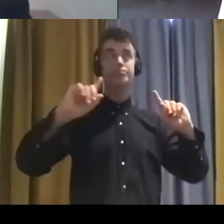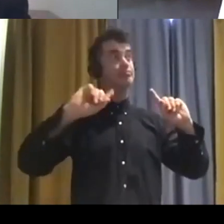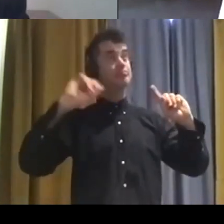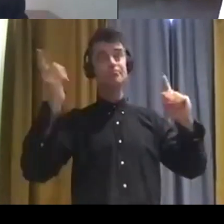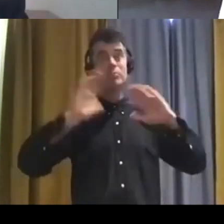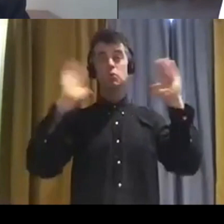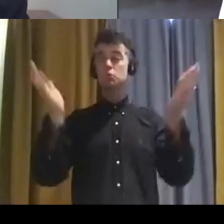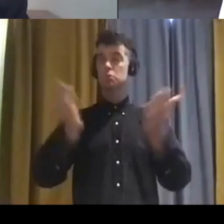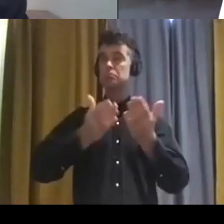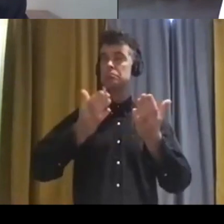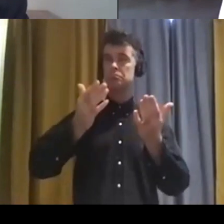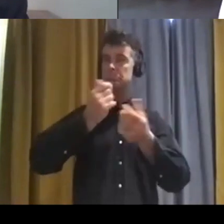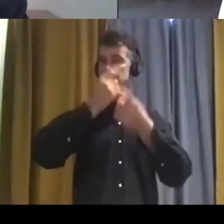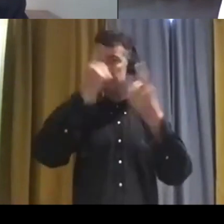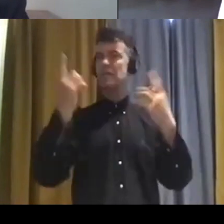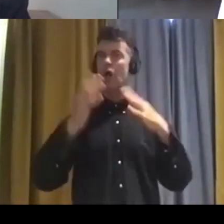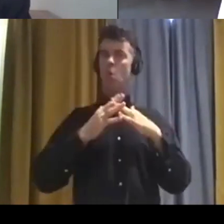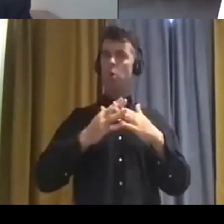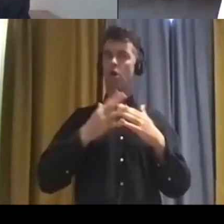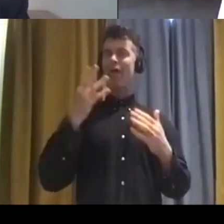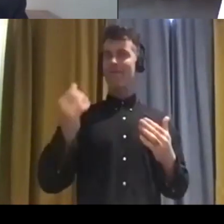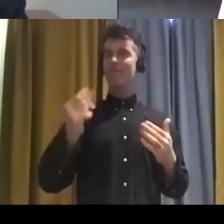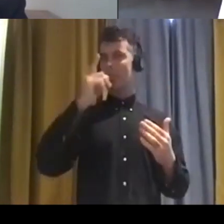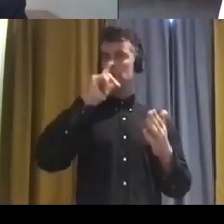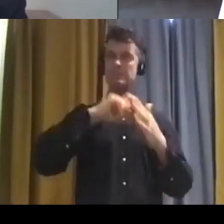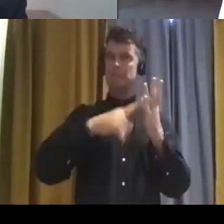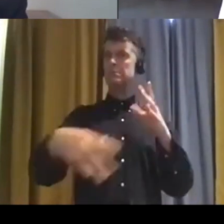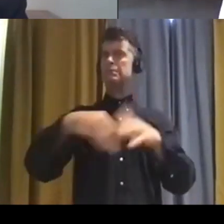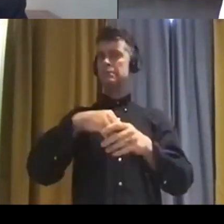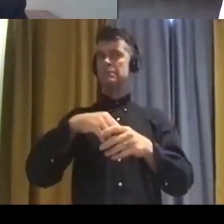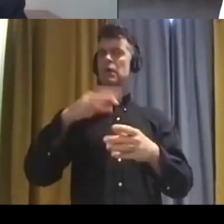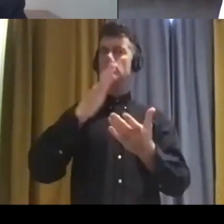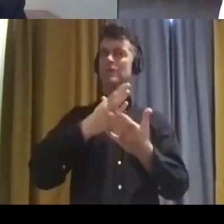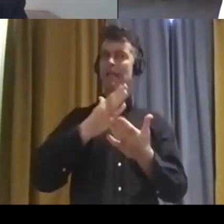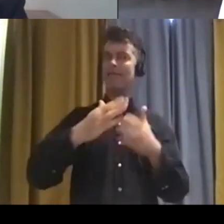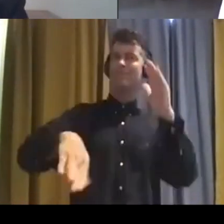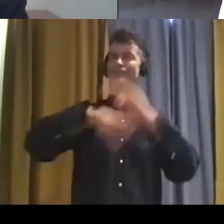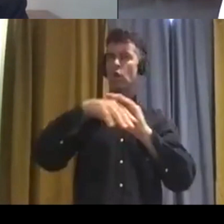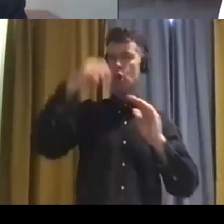disability market and perhaps underappreciated and untapped. We have organisations talking